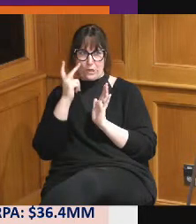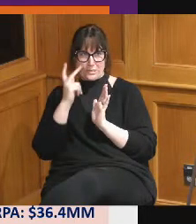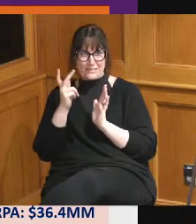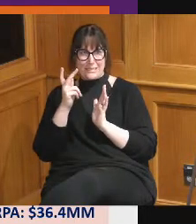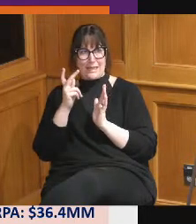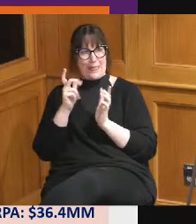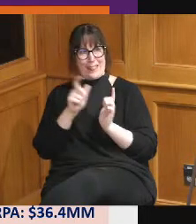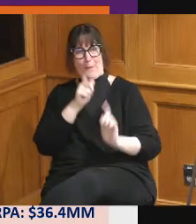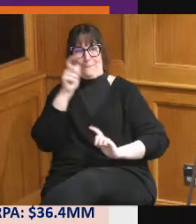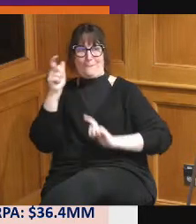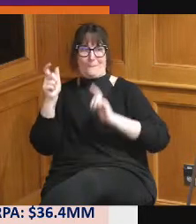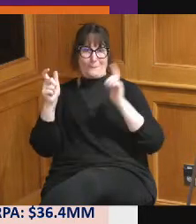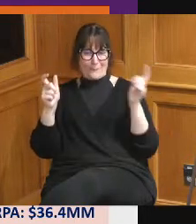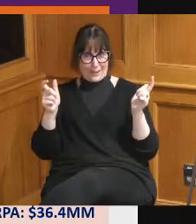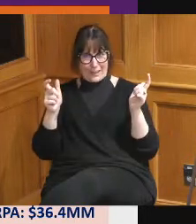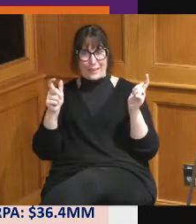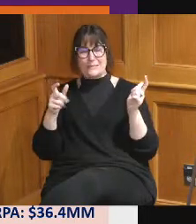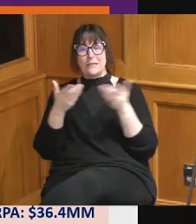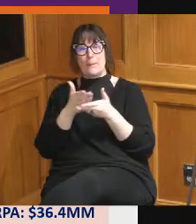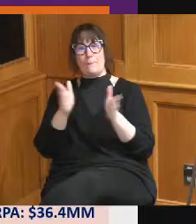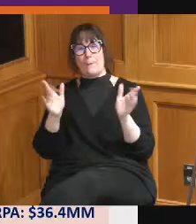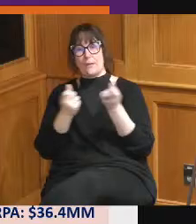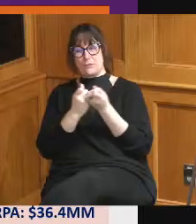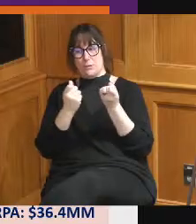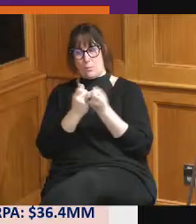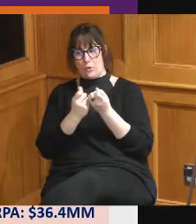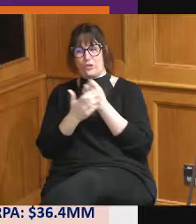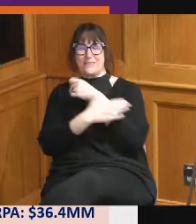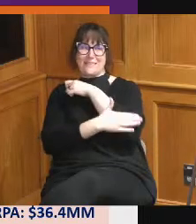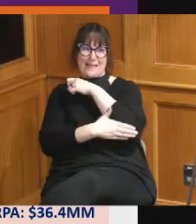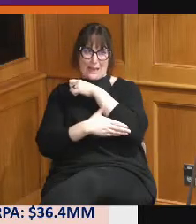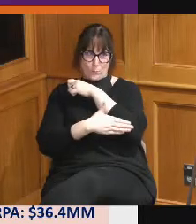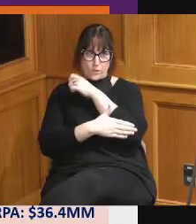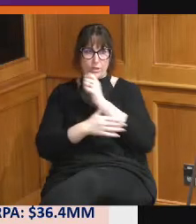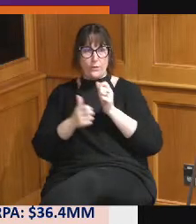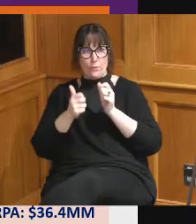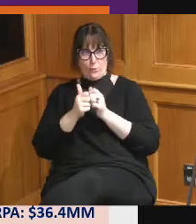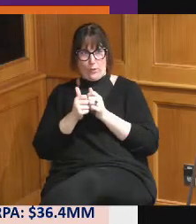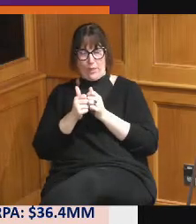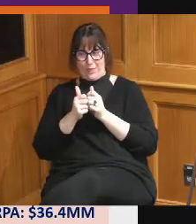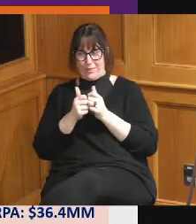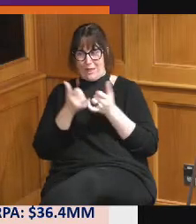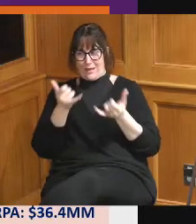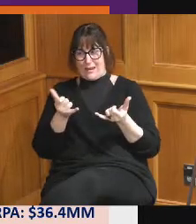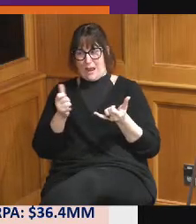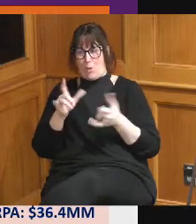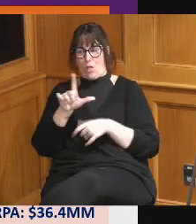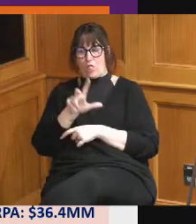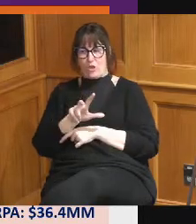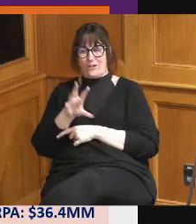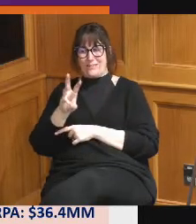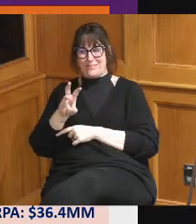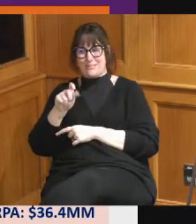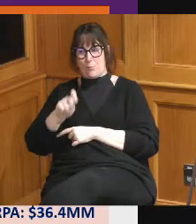largest Public public supporter is the county with ultimately now up to $36.4 million of the arpa